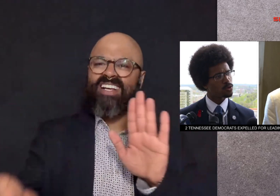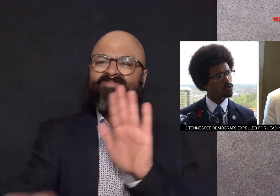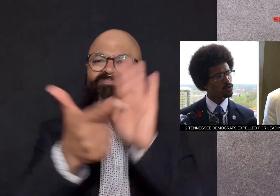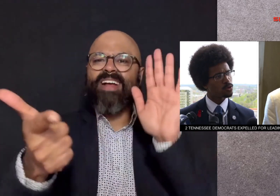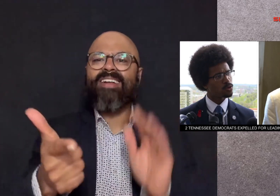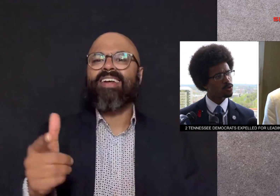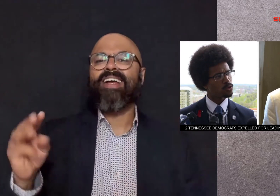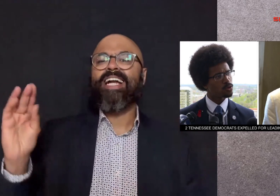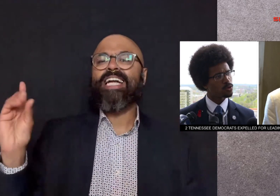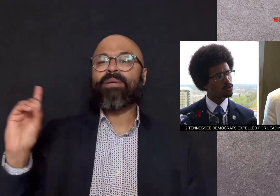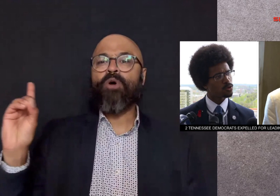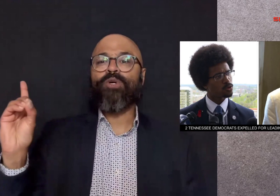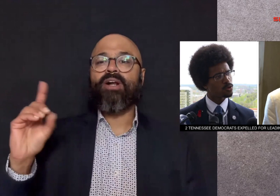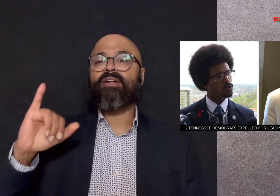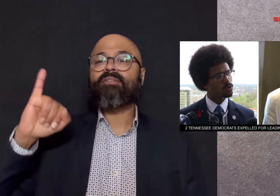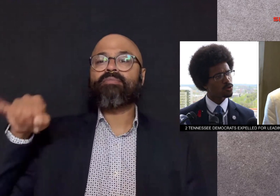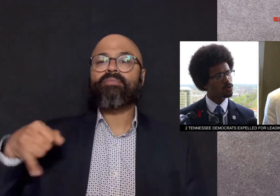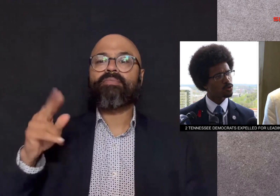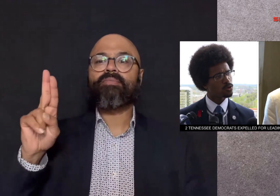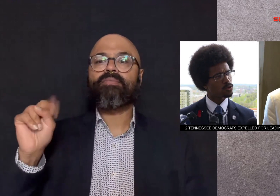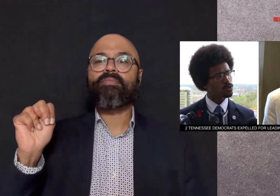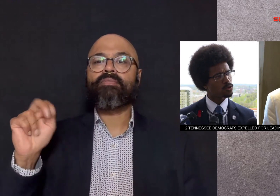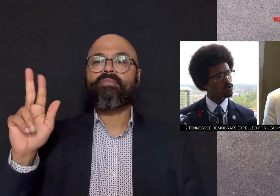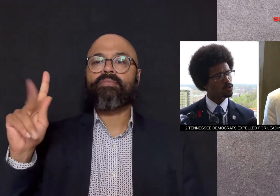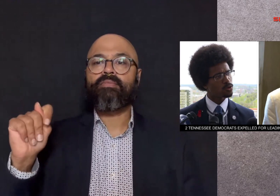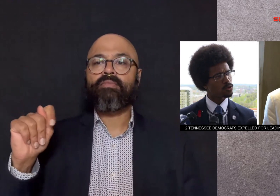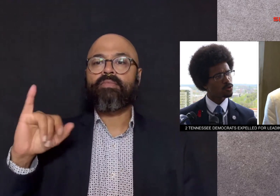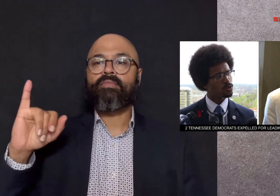the Republican-led House expelled Democrats Justin Jones